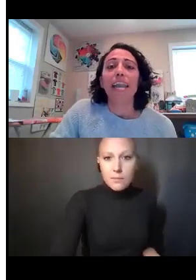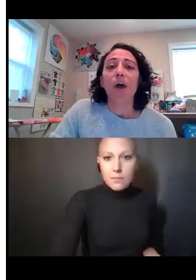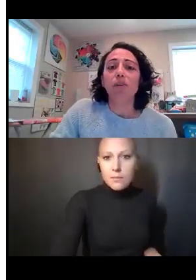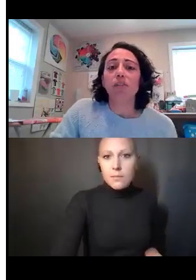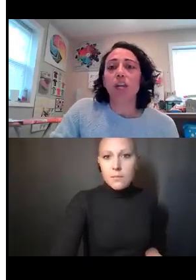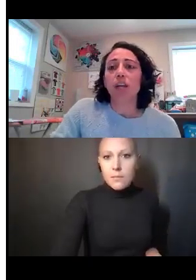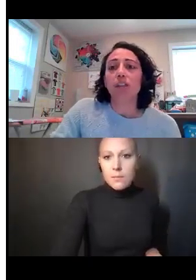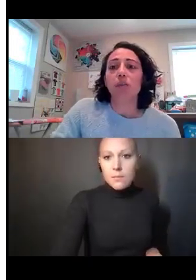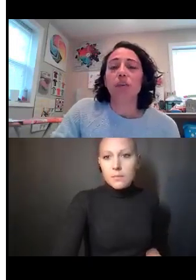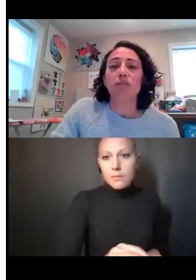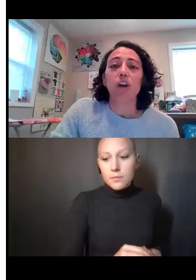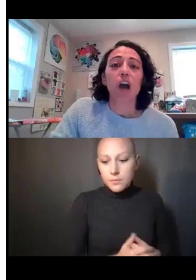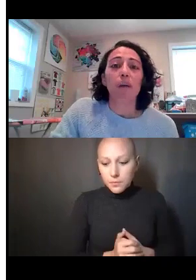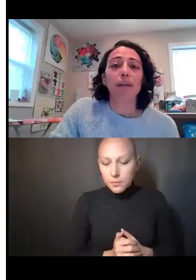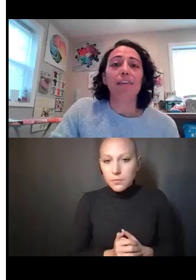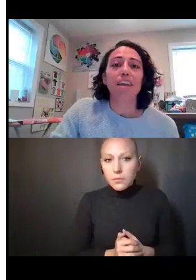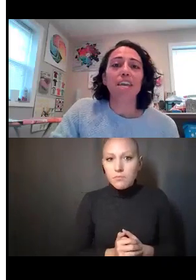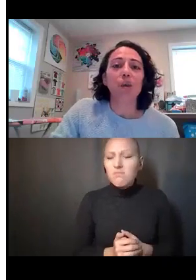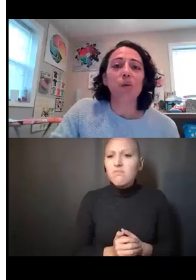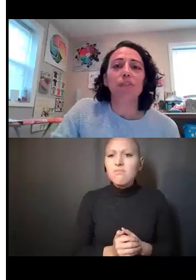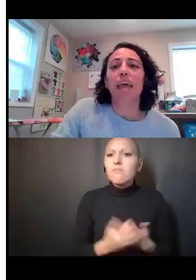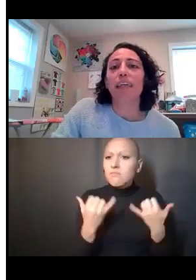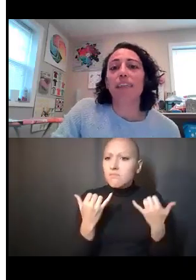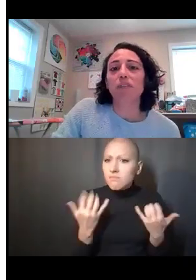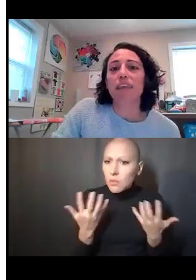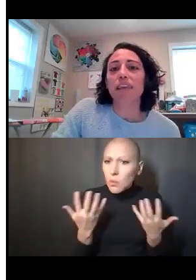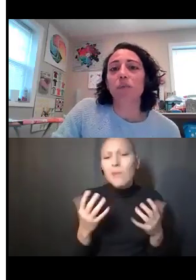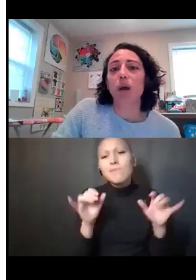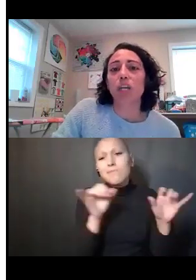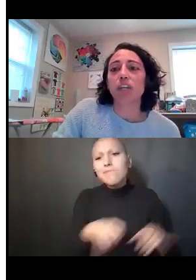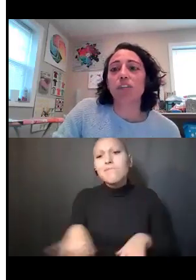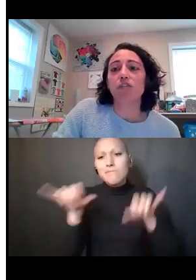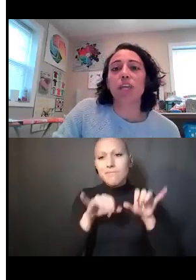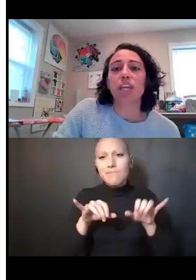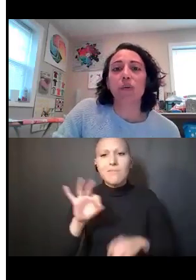And now I'm just going to run through some of our common FAQs, and then we'll take some questions from the Q